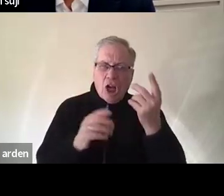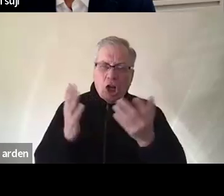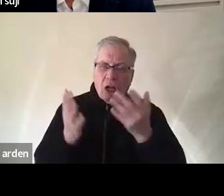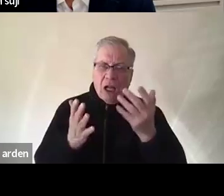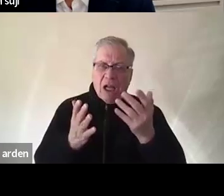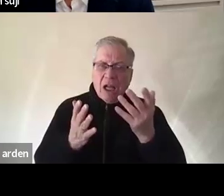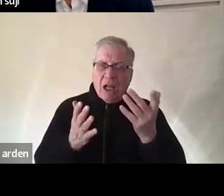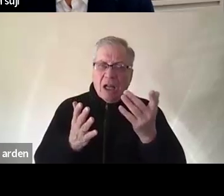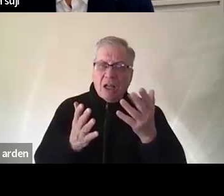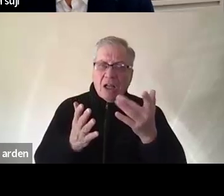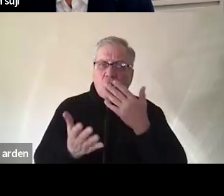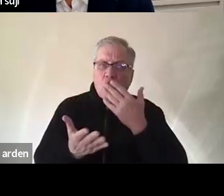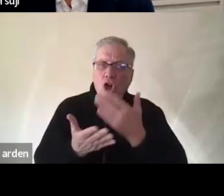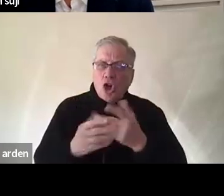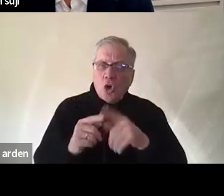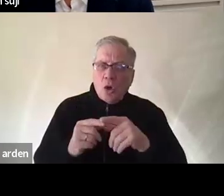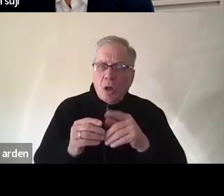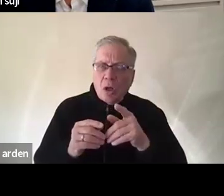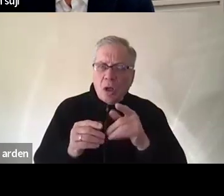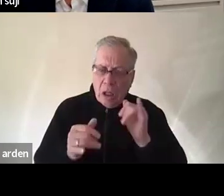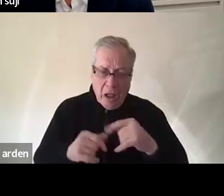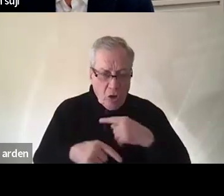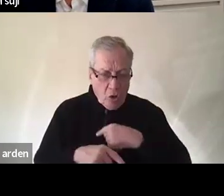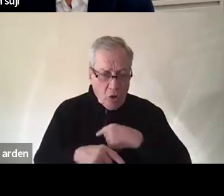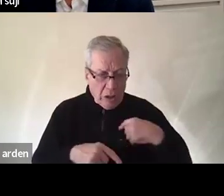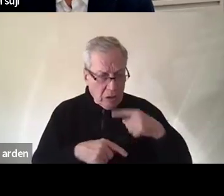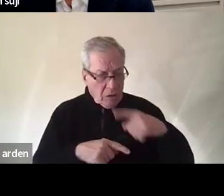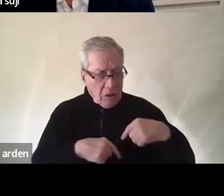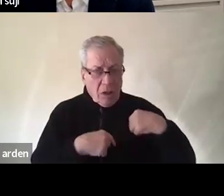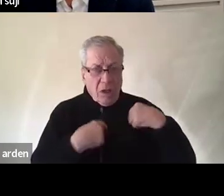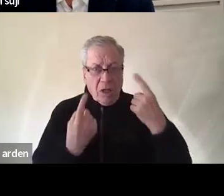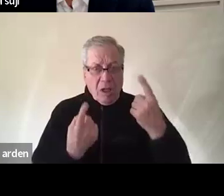Maybe because my program is focusing on the last two years and maybe that is not an issue,